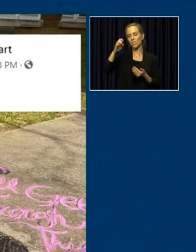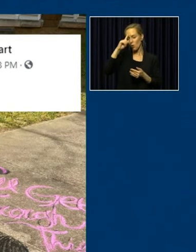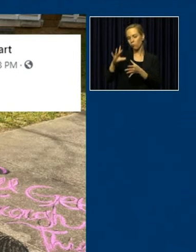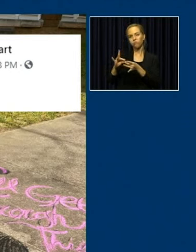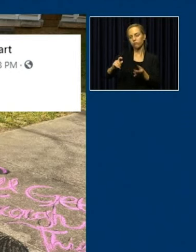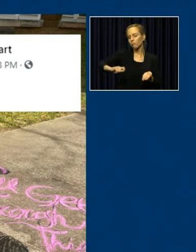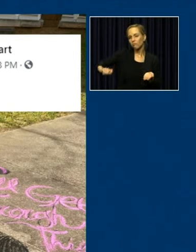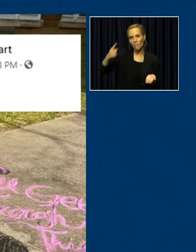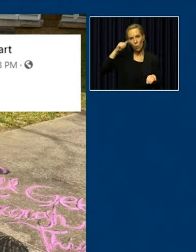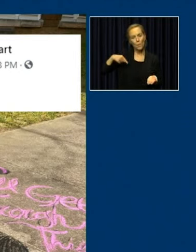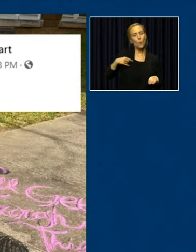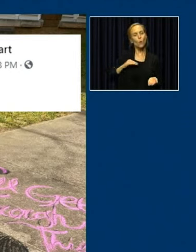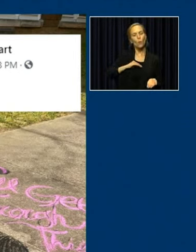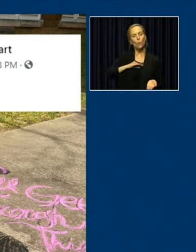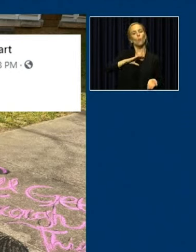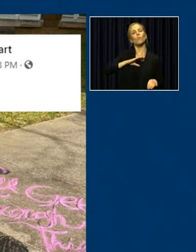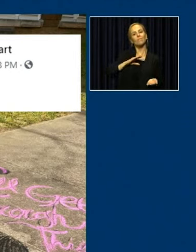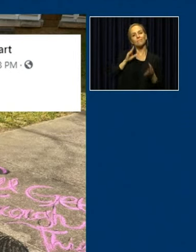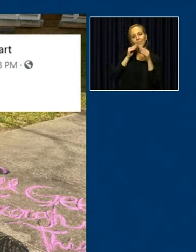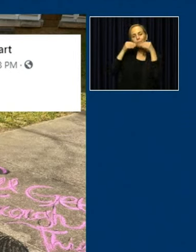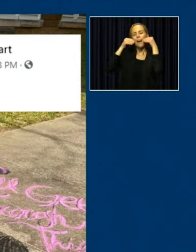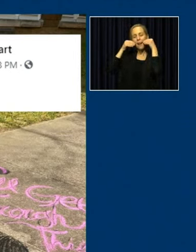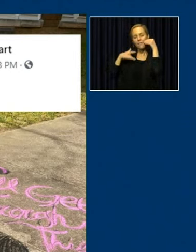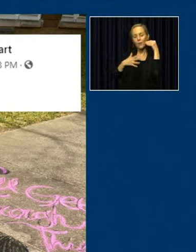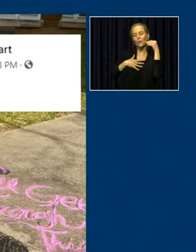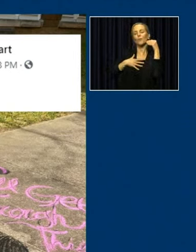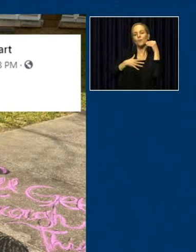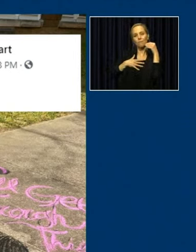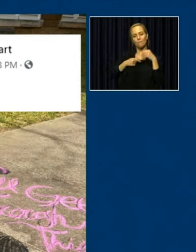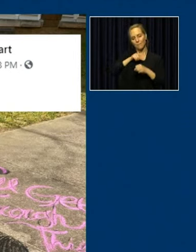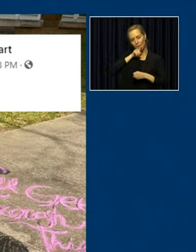IT REMINDS US THAT WE ARE NOT ALONE AND IT'S WHY WE RING THOSE